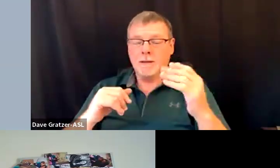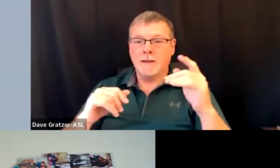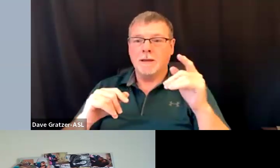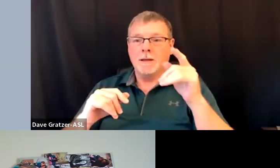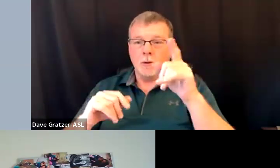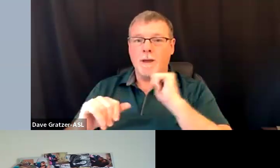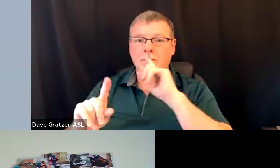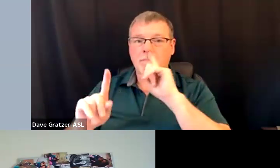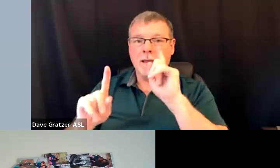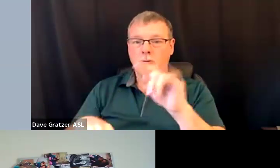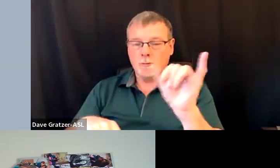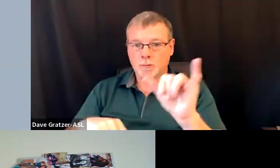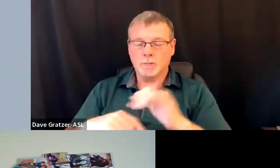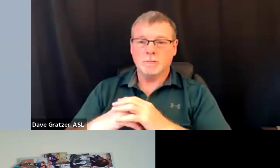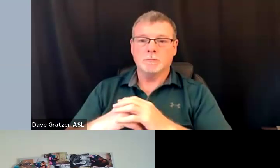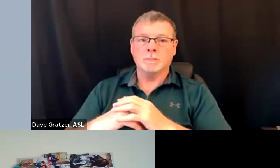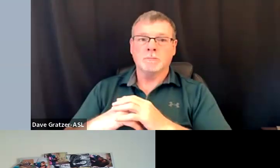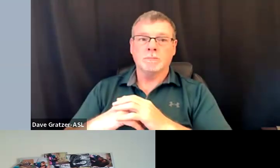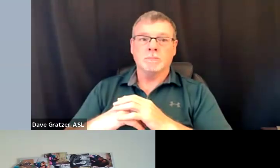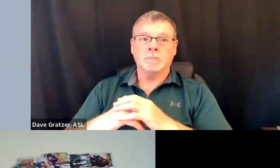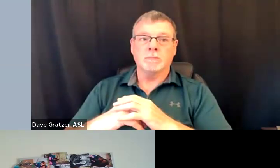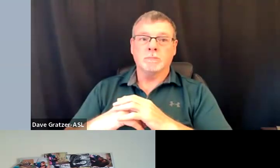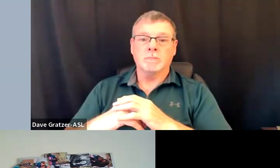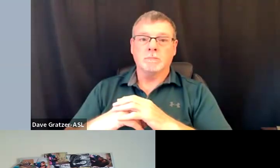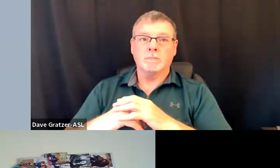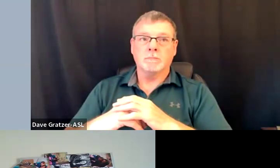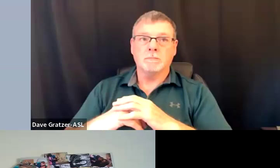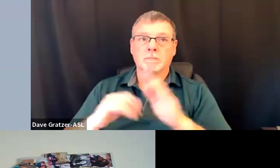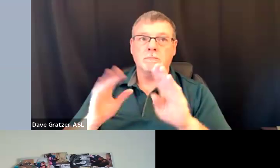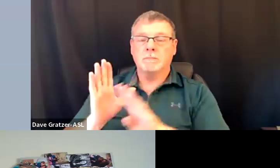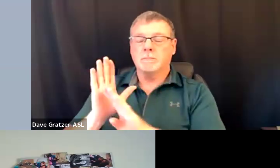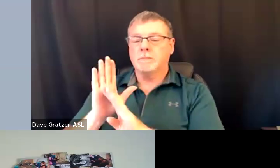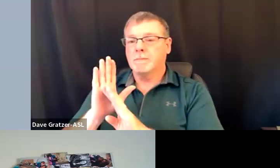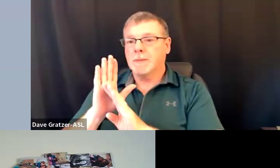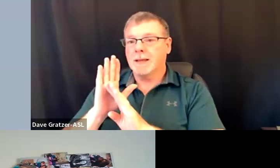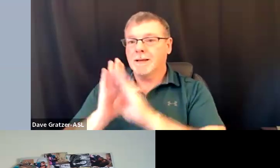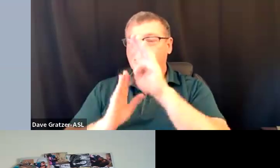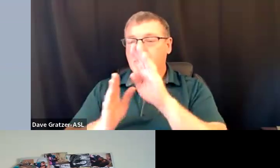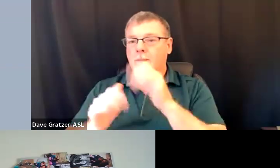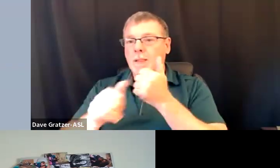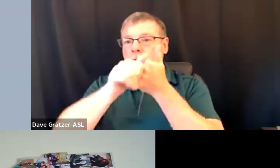to this question as well about development of either tracking forms, assessment forms,